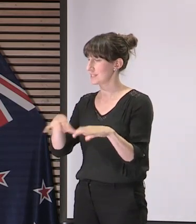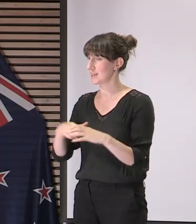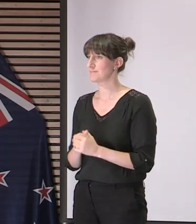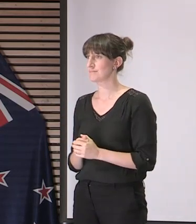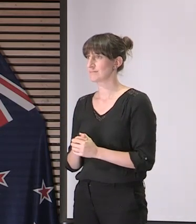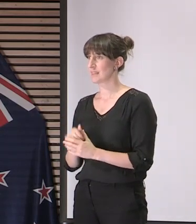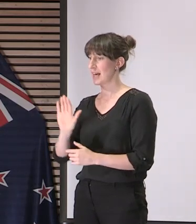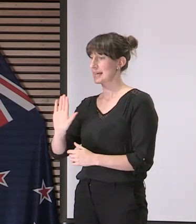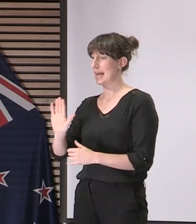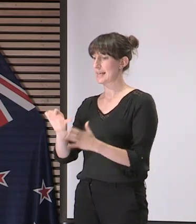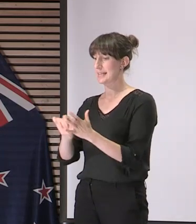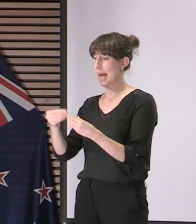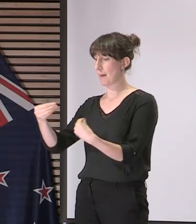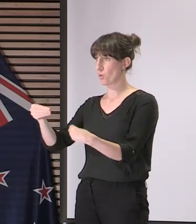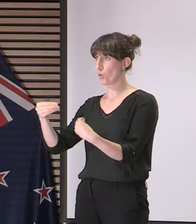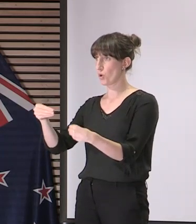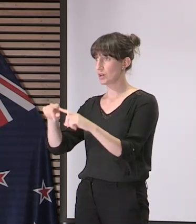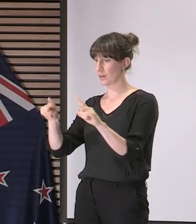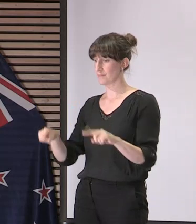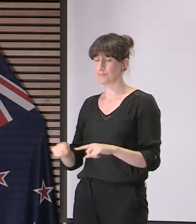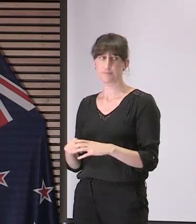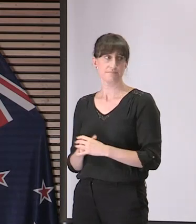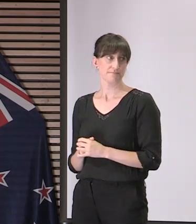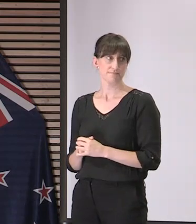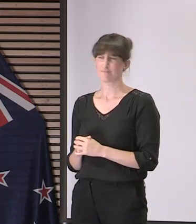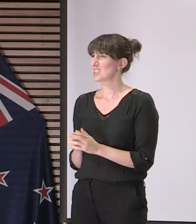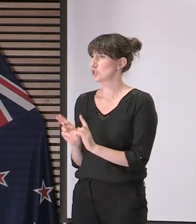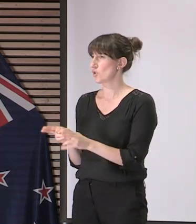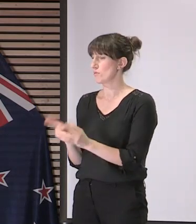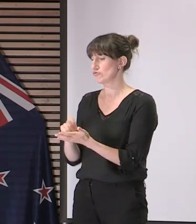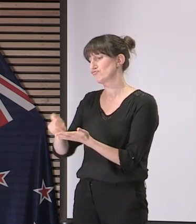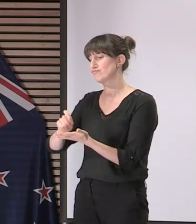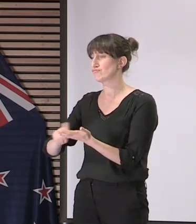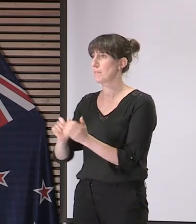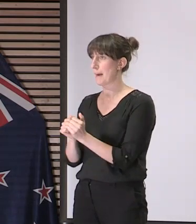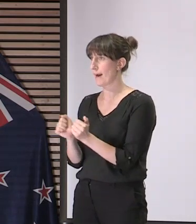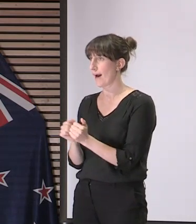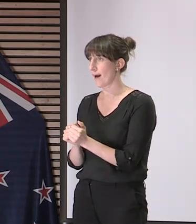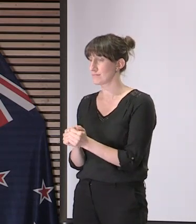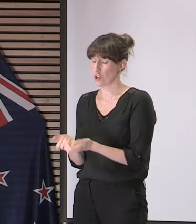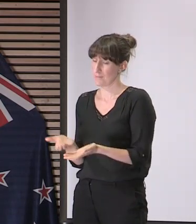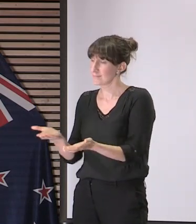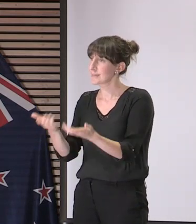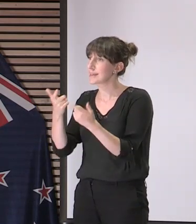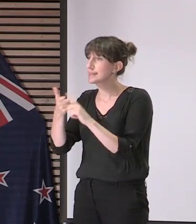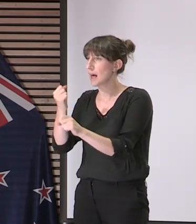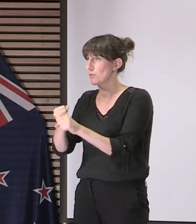stick, some fabric, which goes with the activities. Some